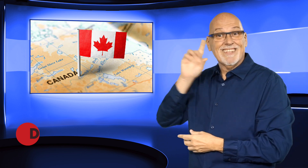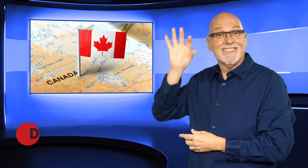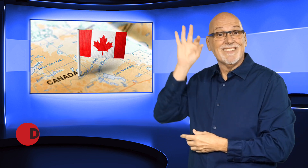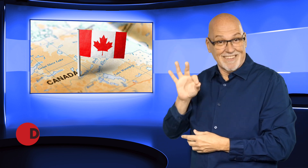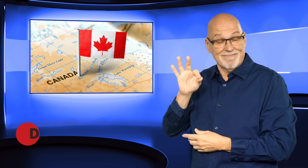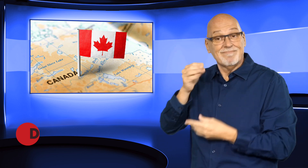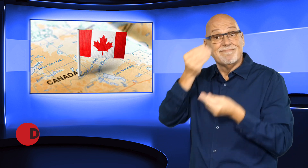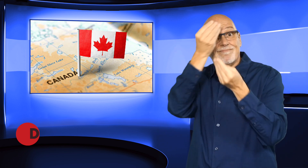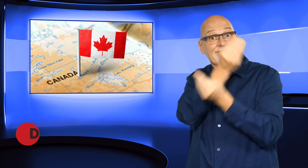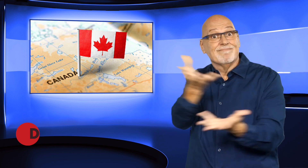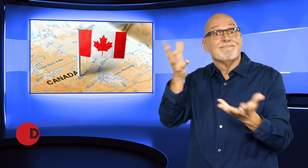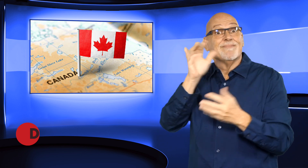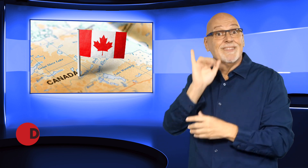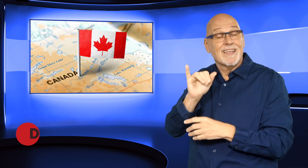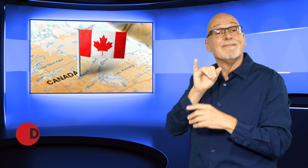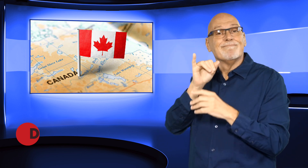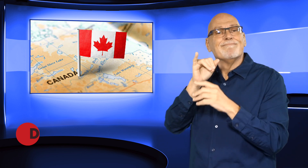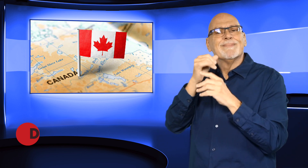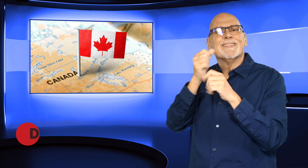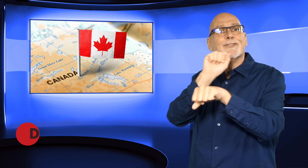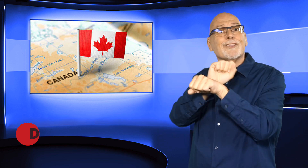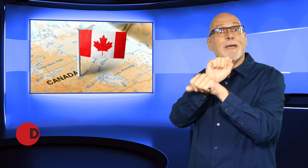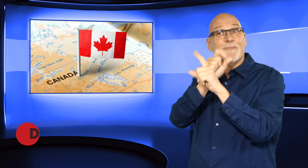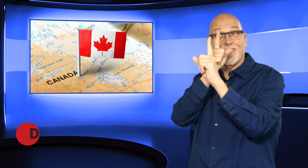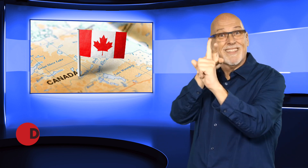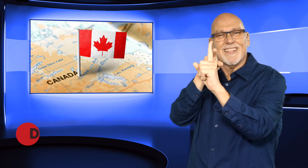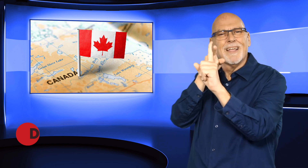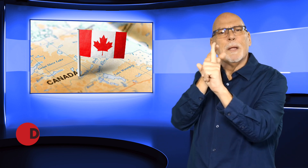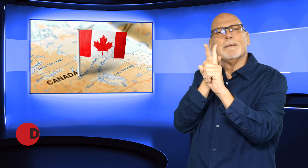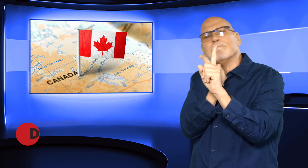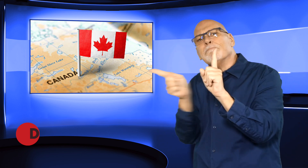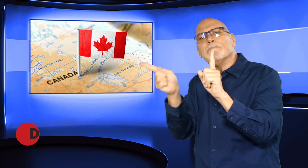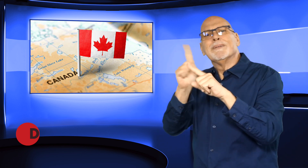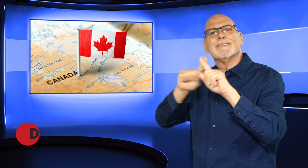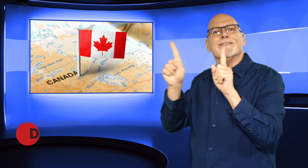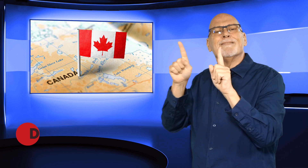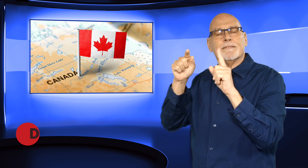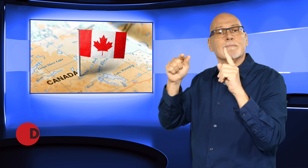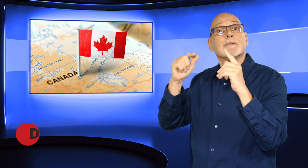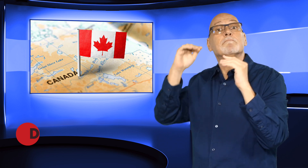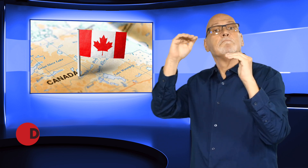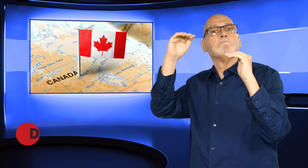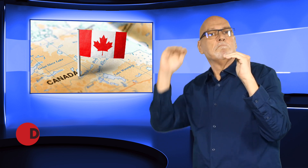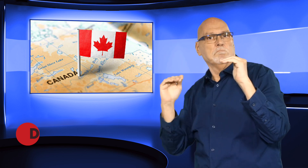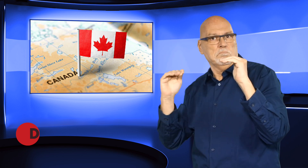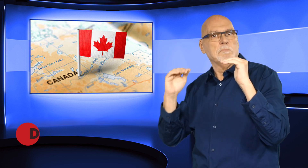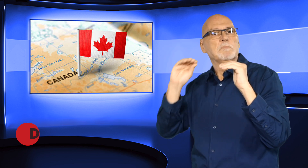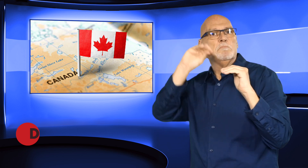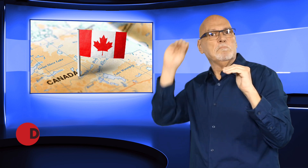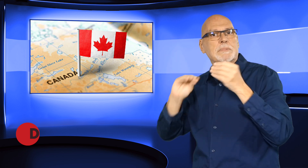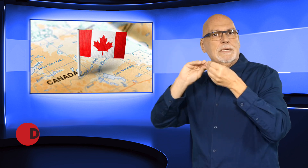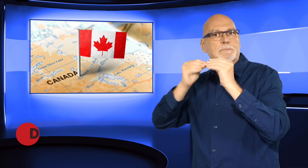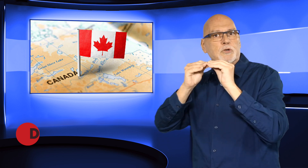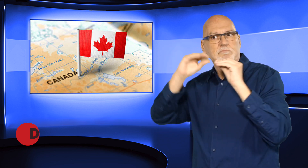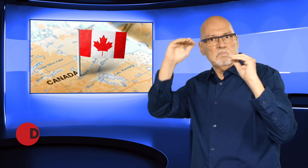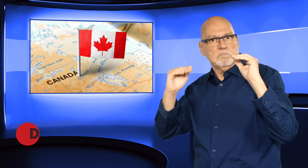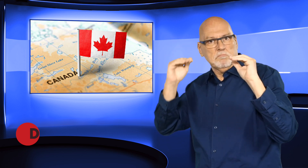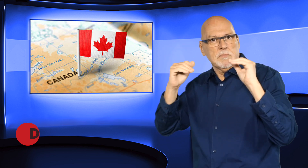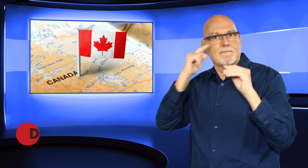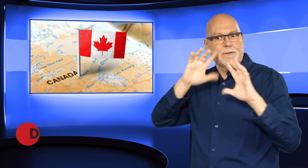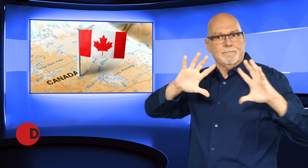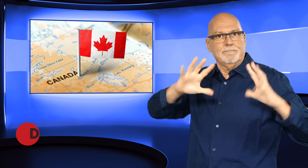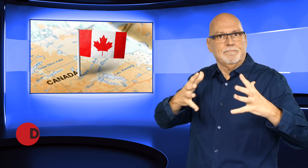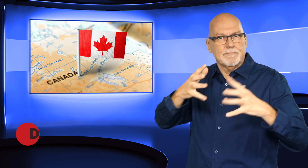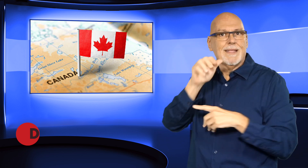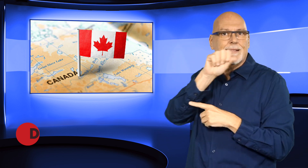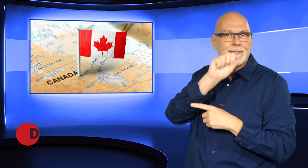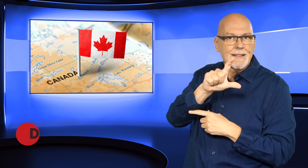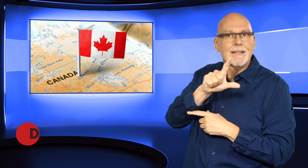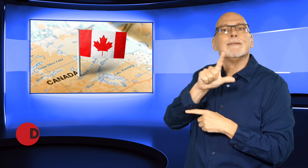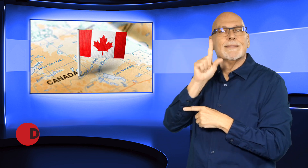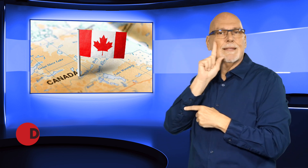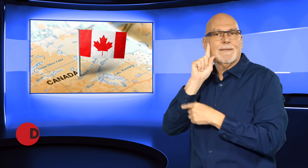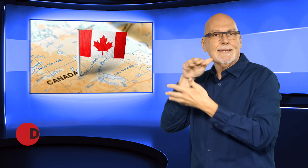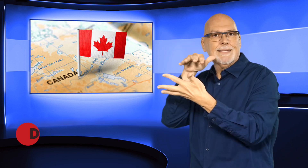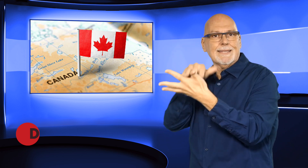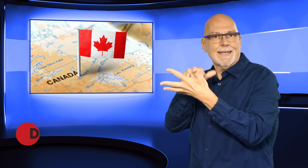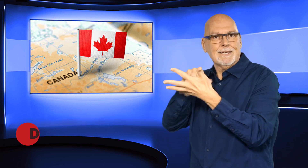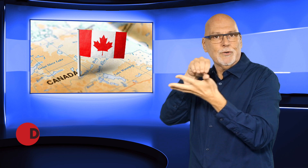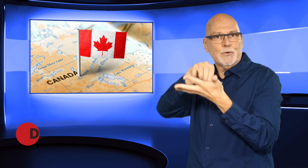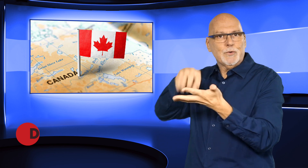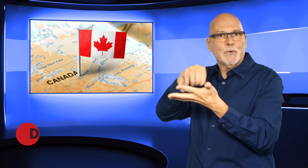to DeafDots, the unemployment rate for VCC’s ASL and Deaf Studies